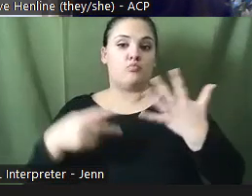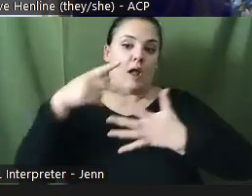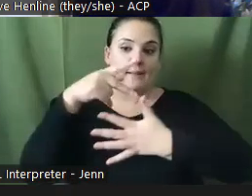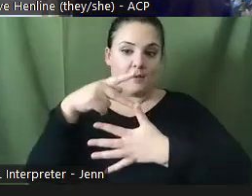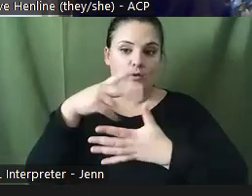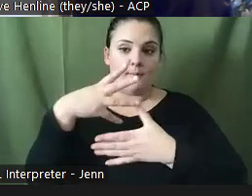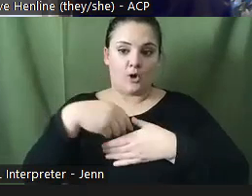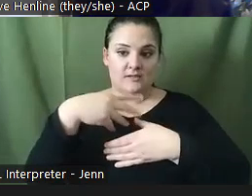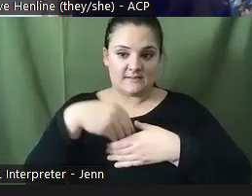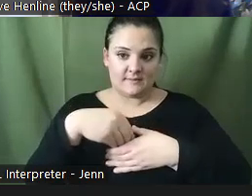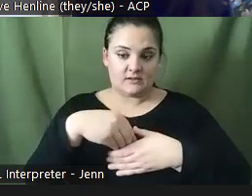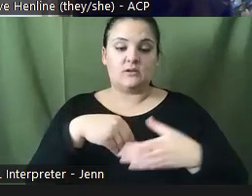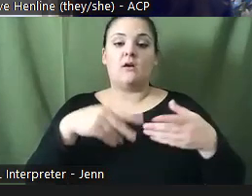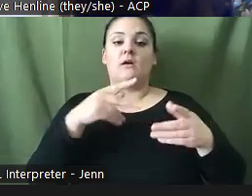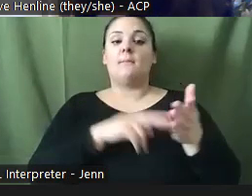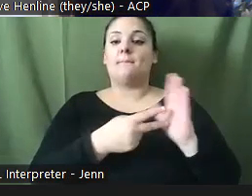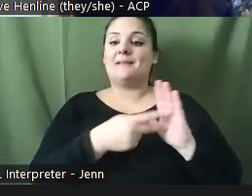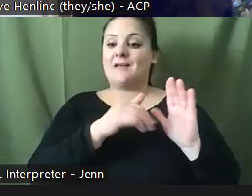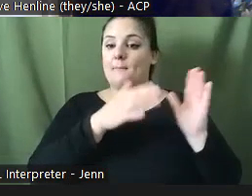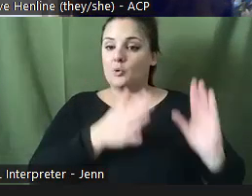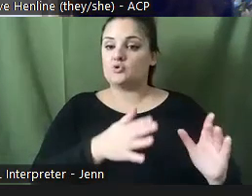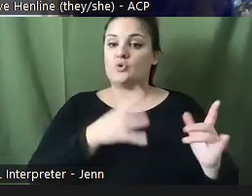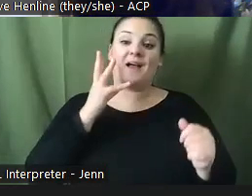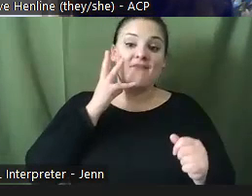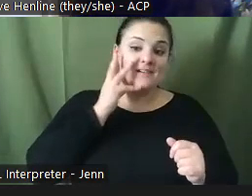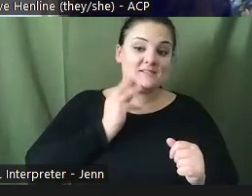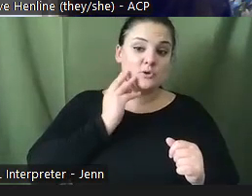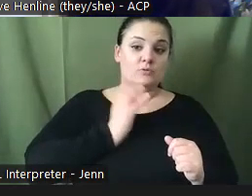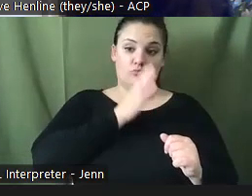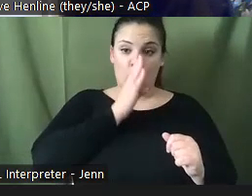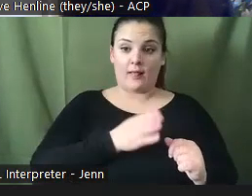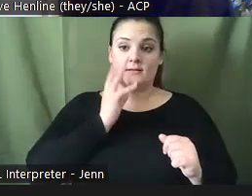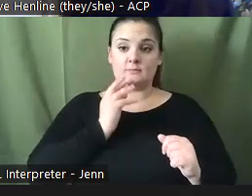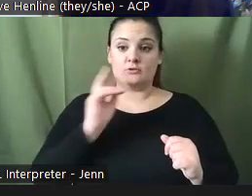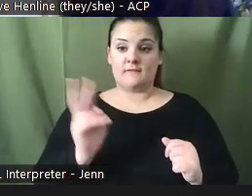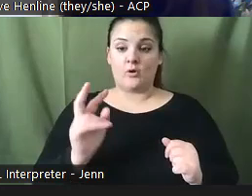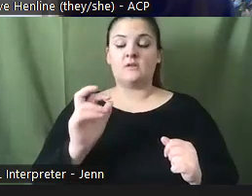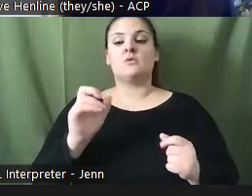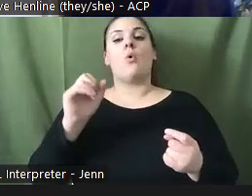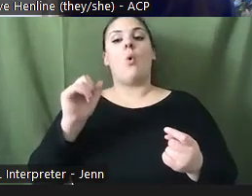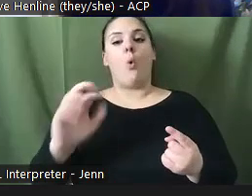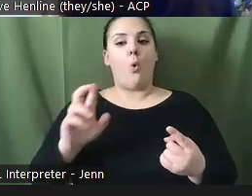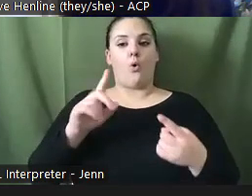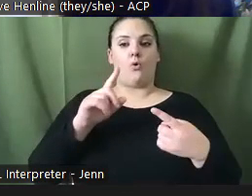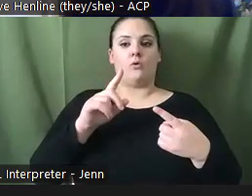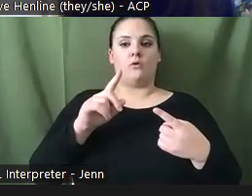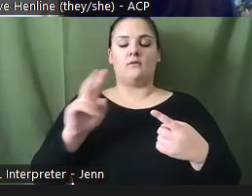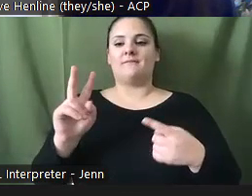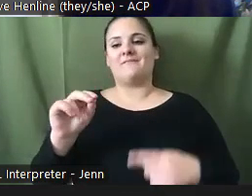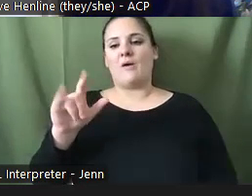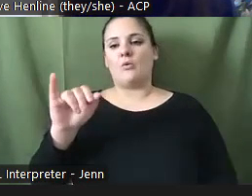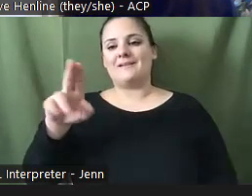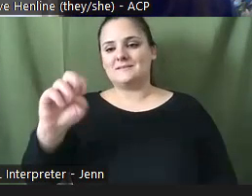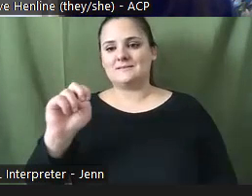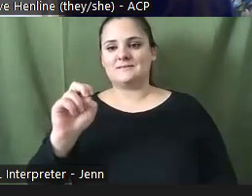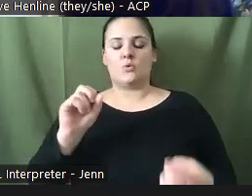either experienced that violence or the threats of violence. So if you are somebody